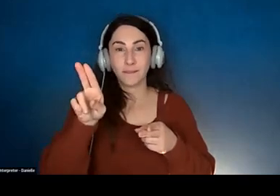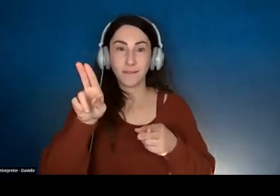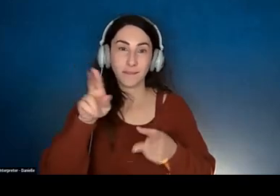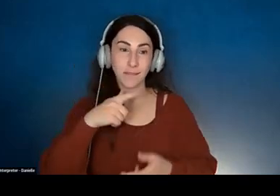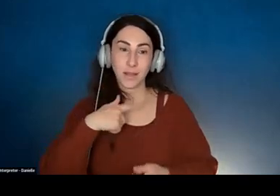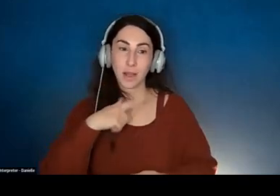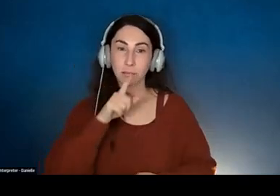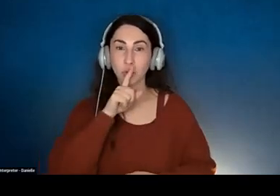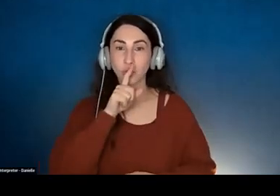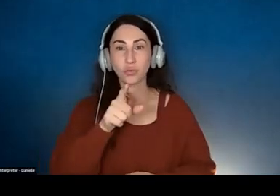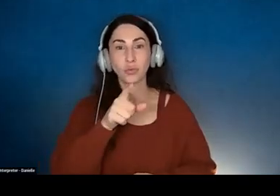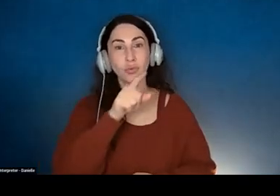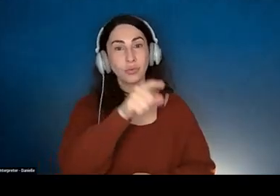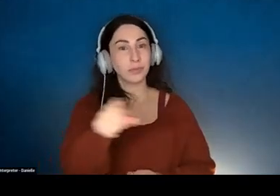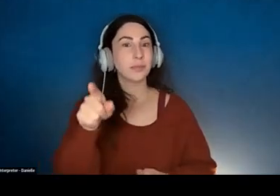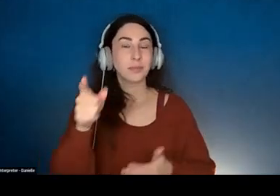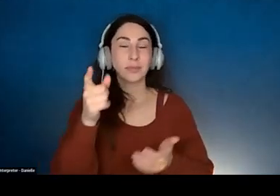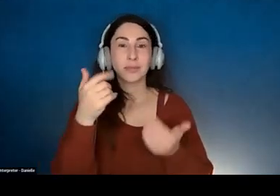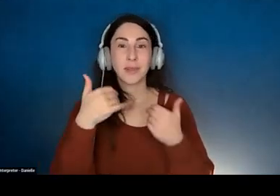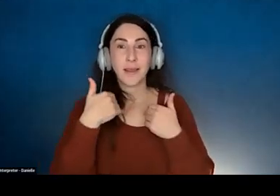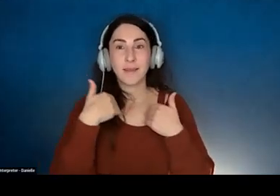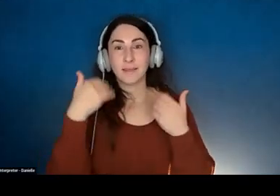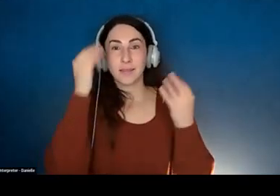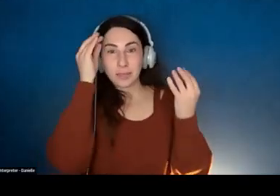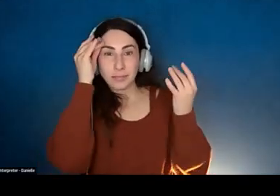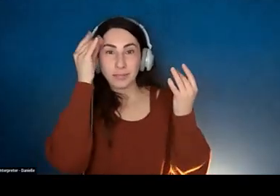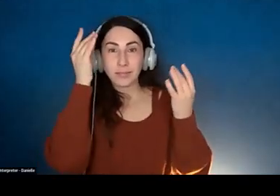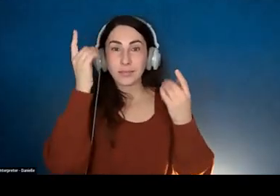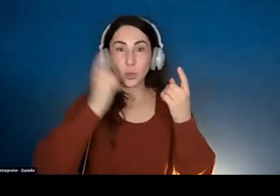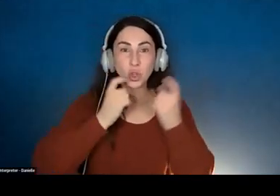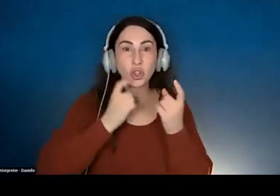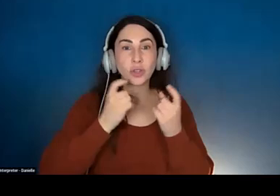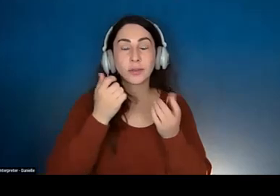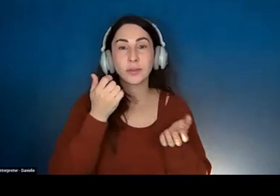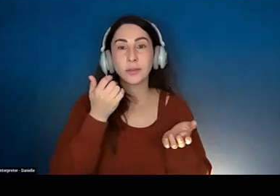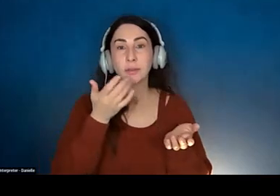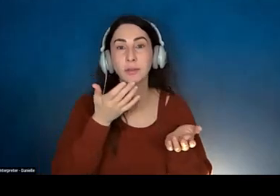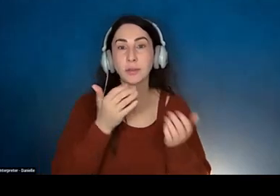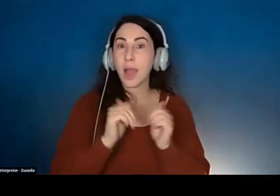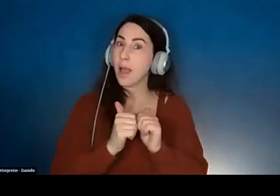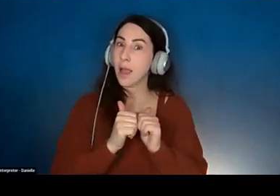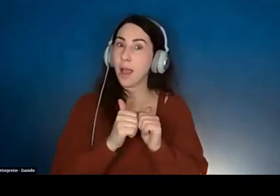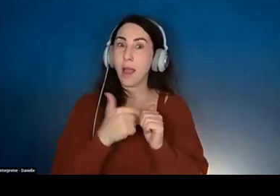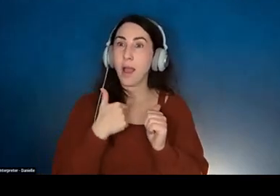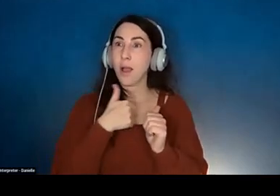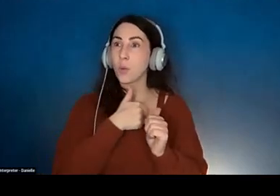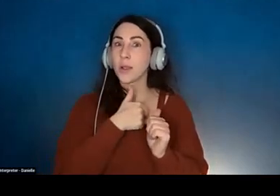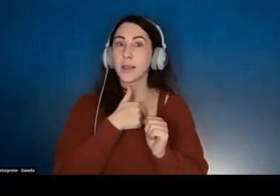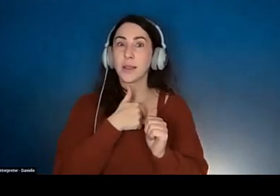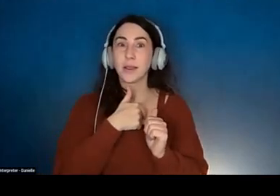and other folks may have a lot of questions about, well, how did we get there? You know, we only have so